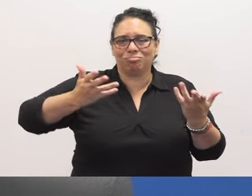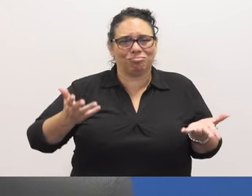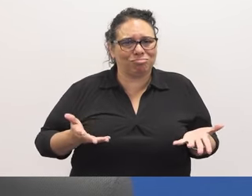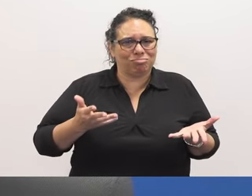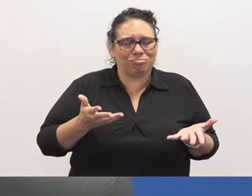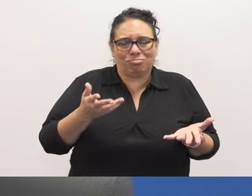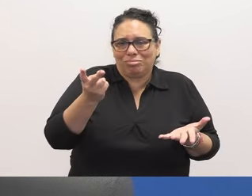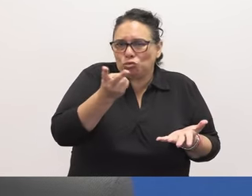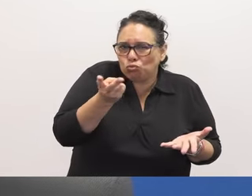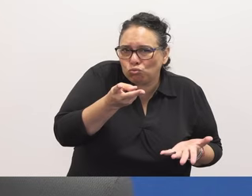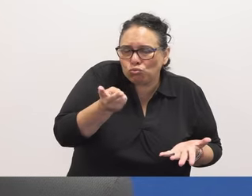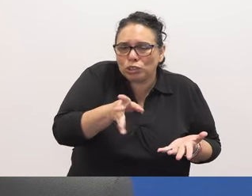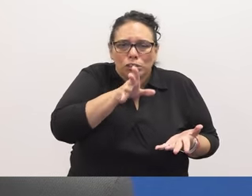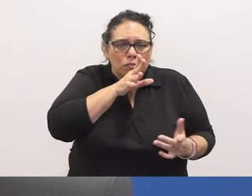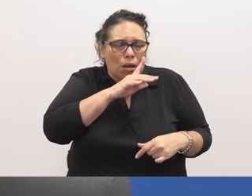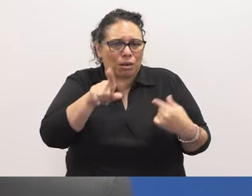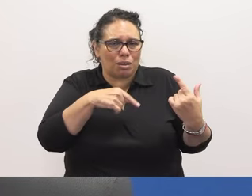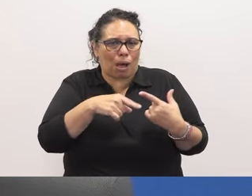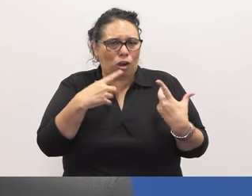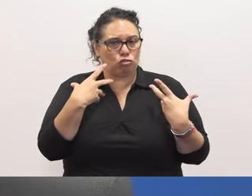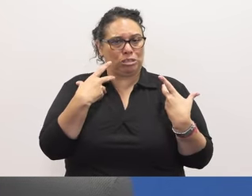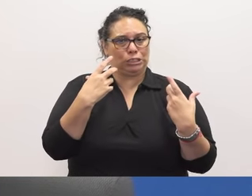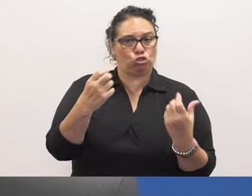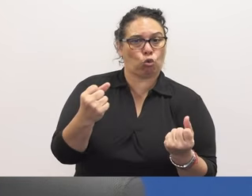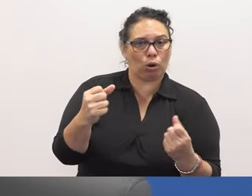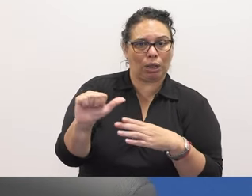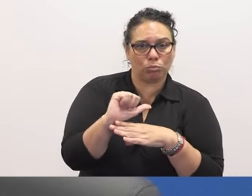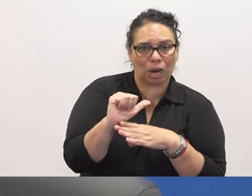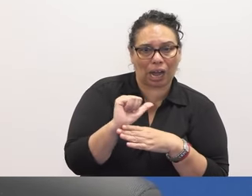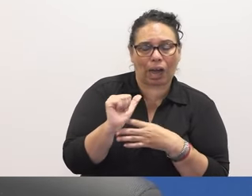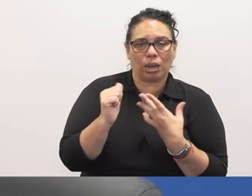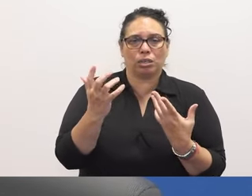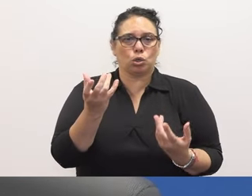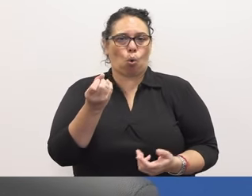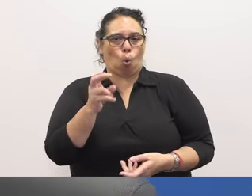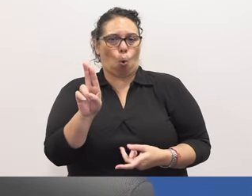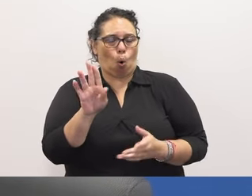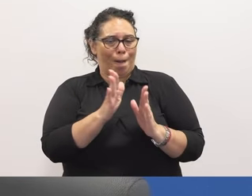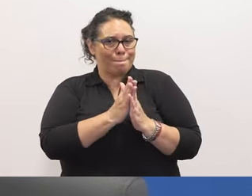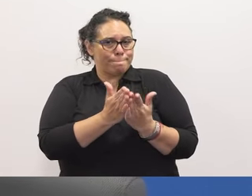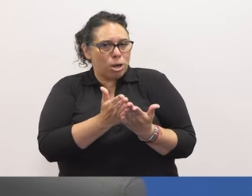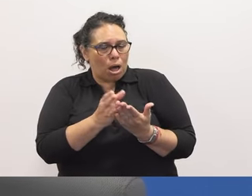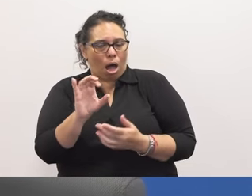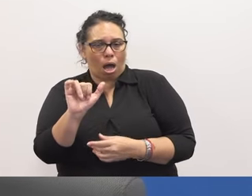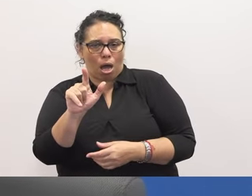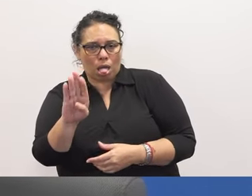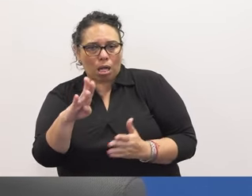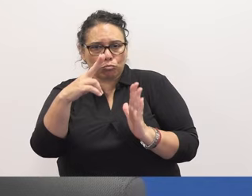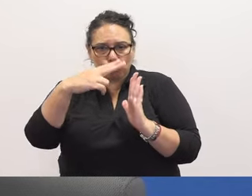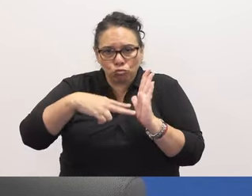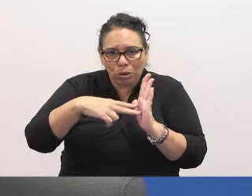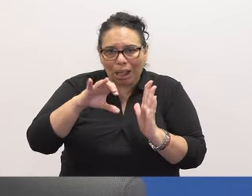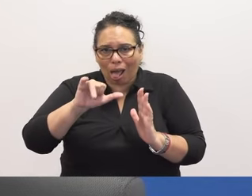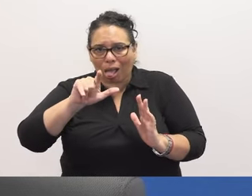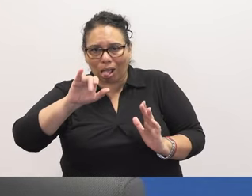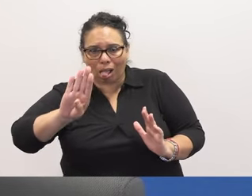whether it's restorative practices, whether it's a book club, a reading club. Really what we're looking for is for that to